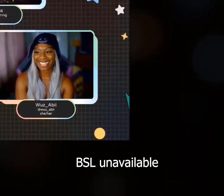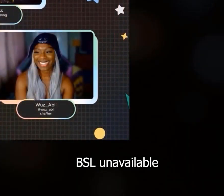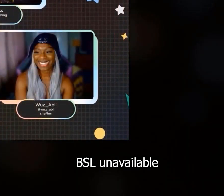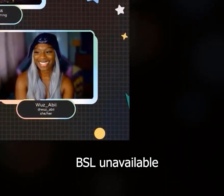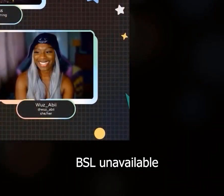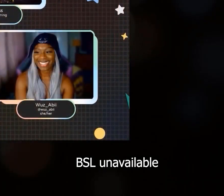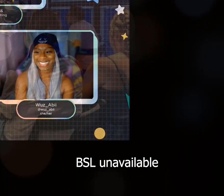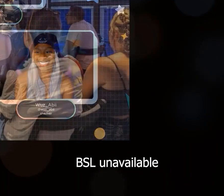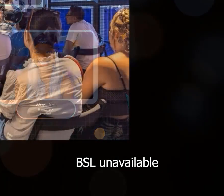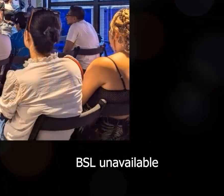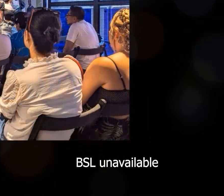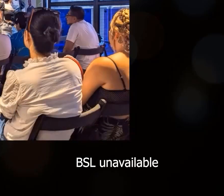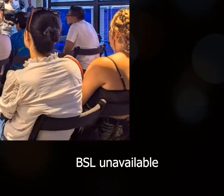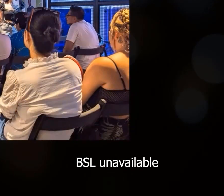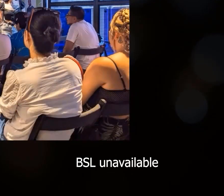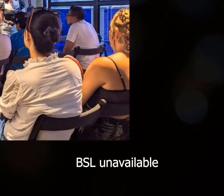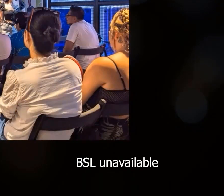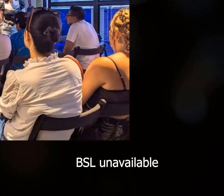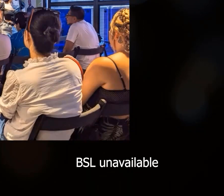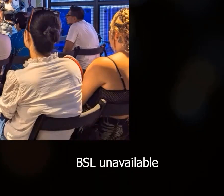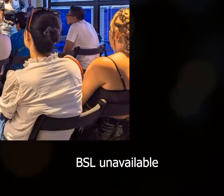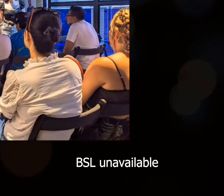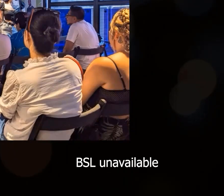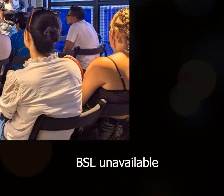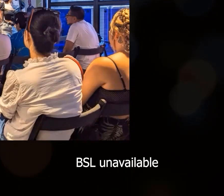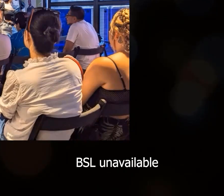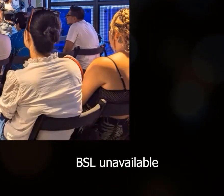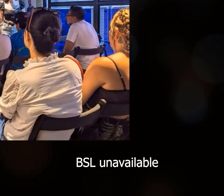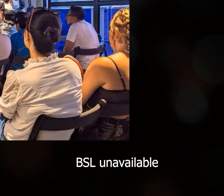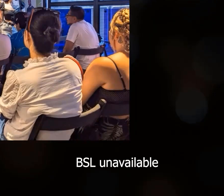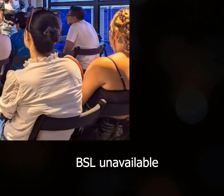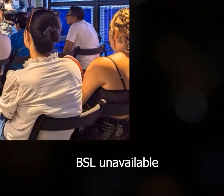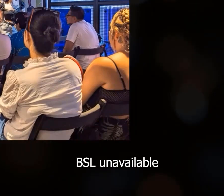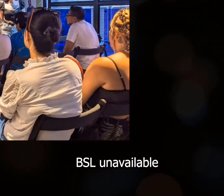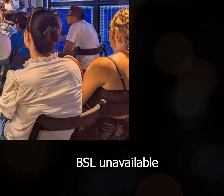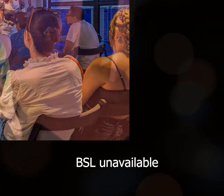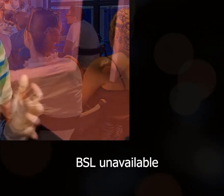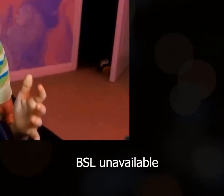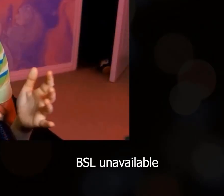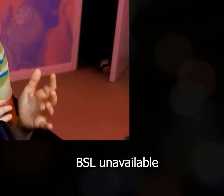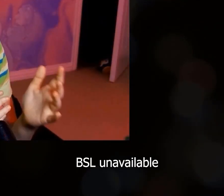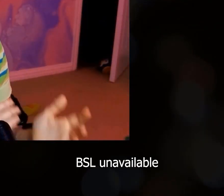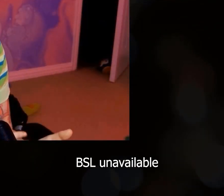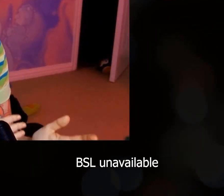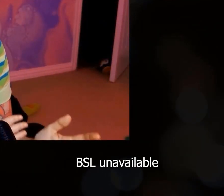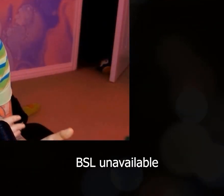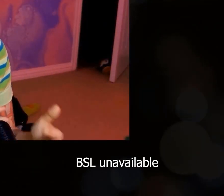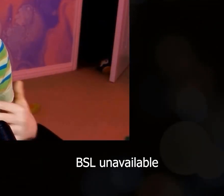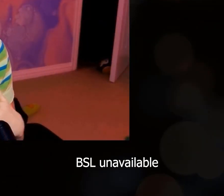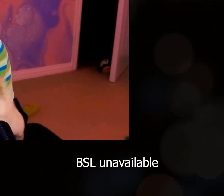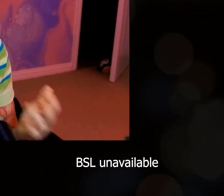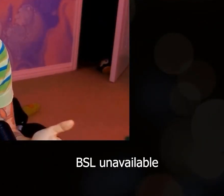which were all a wonderful effort from the entire community to celebrate ourselves, create community and educate. Myself along with the wonderful Radders and Jarvs,